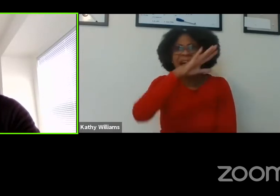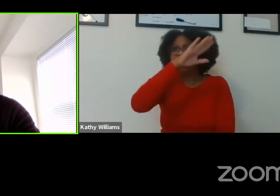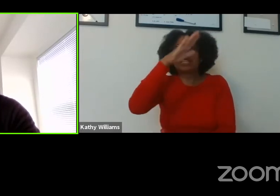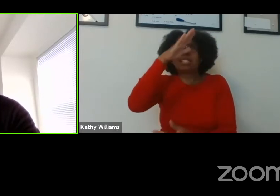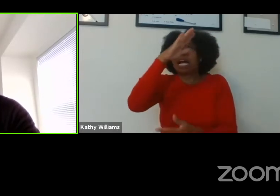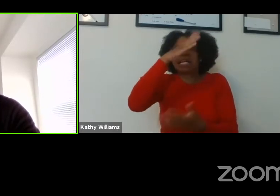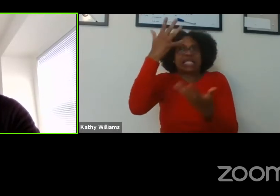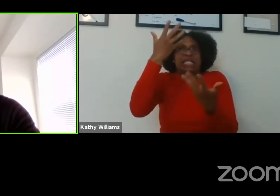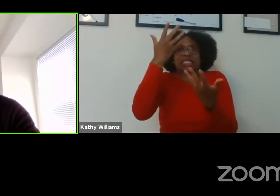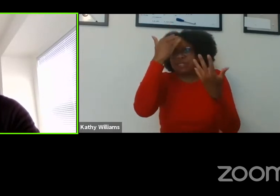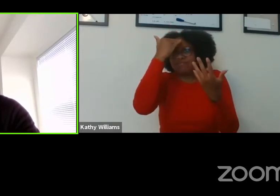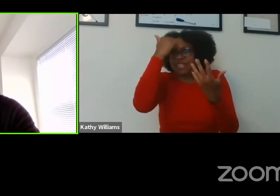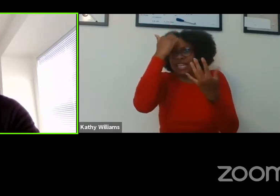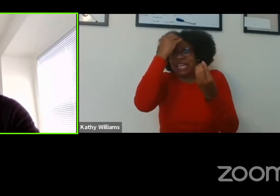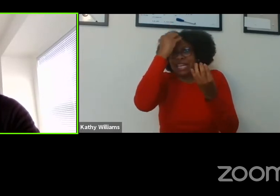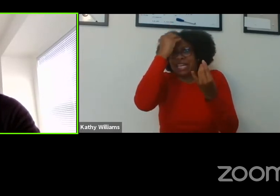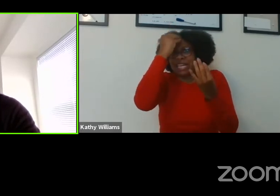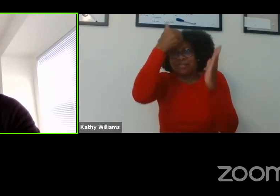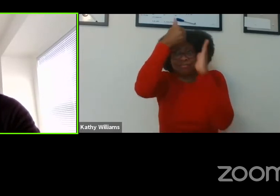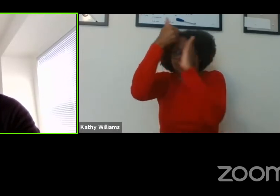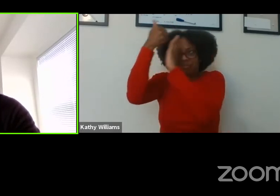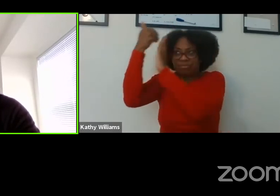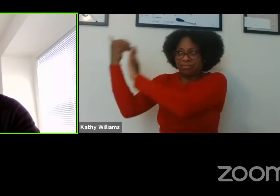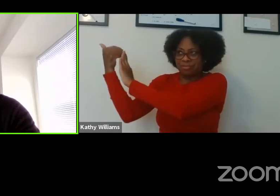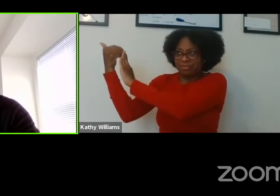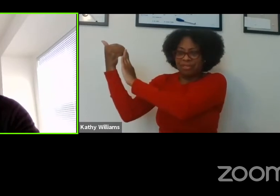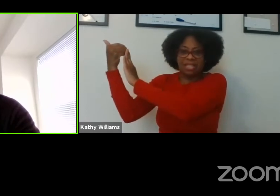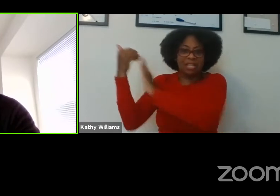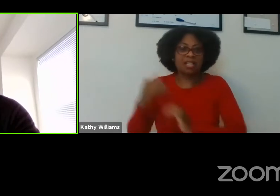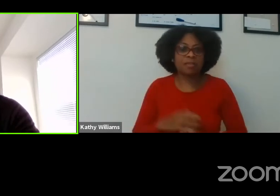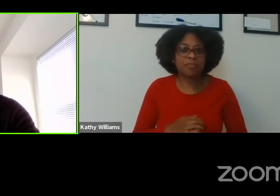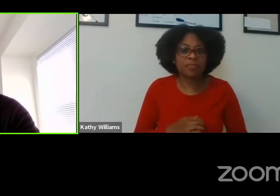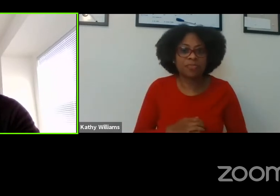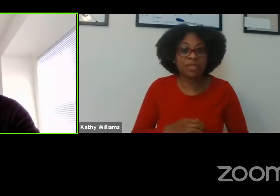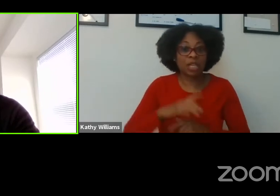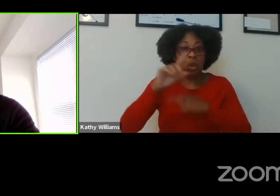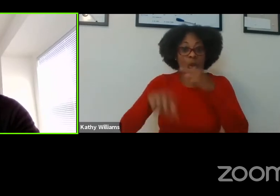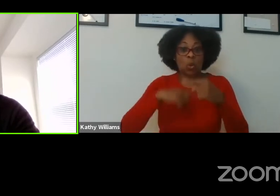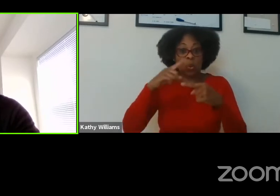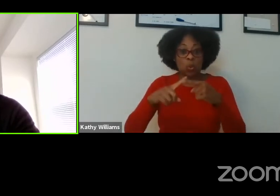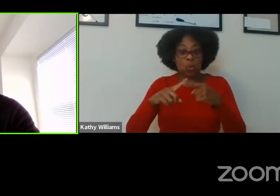Even the title of "blind," when people would ask how you would like to be,